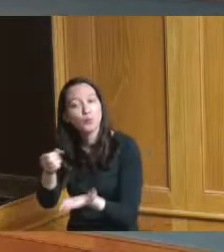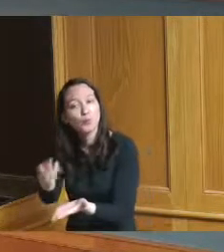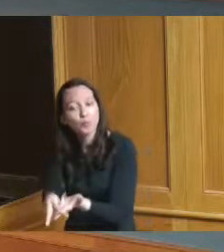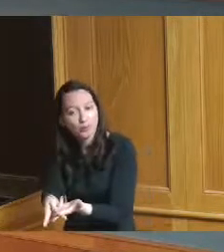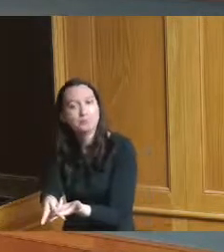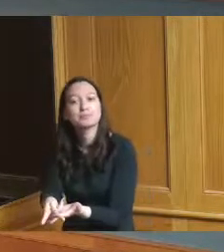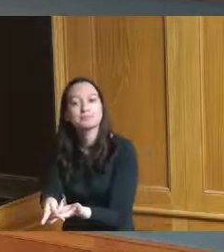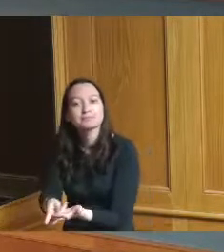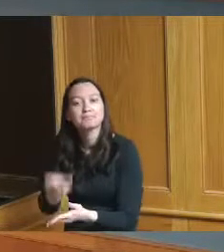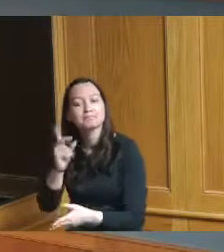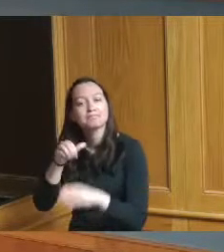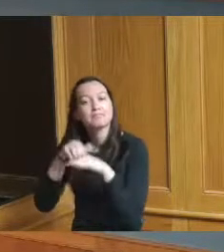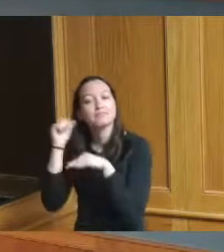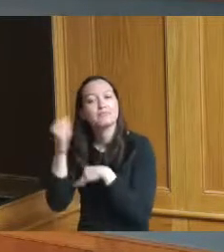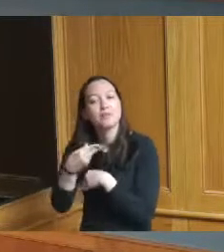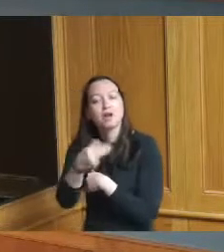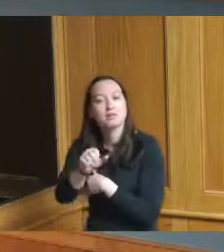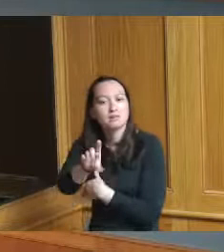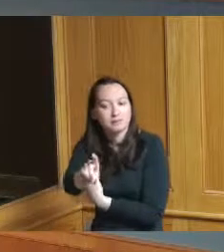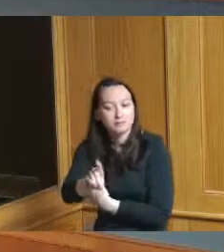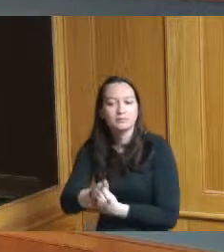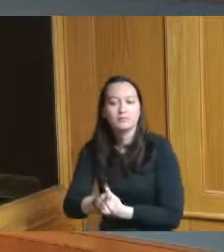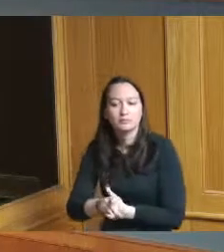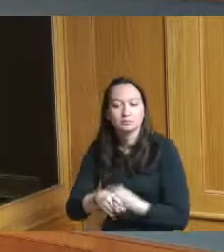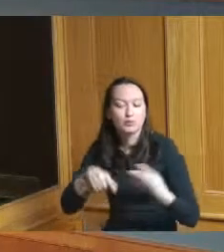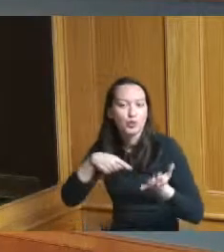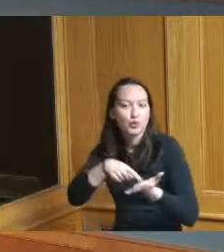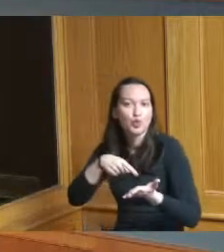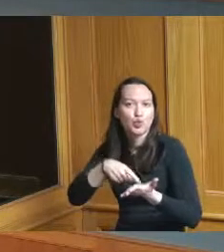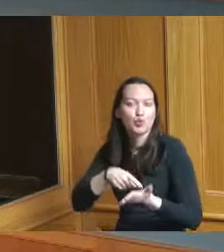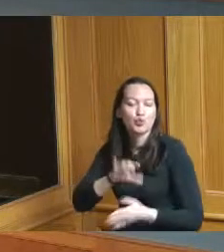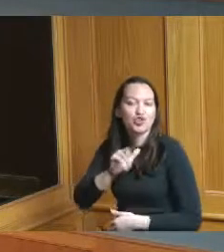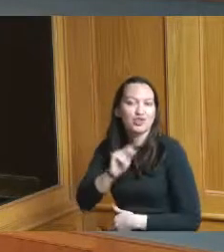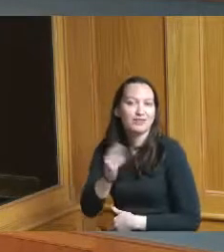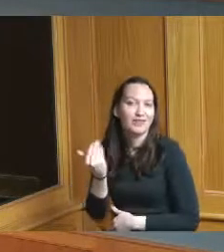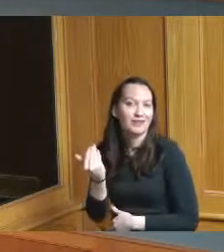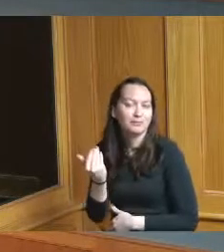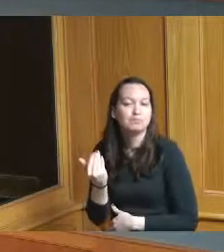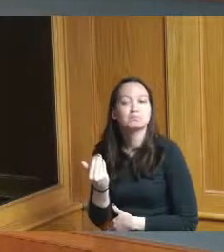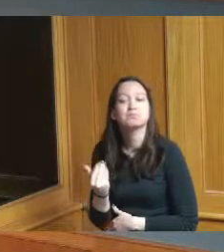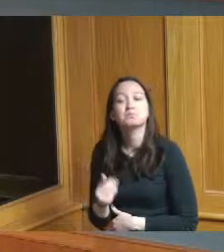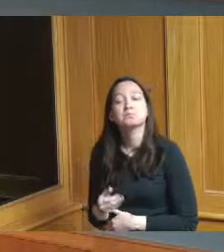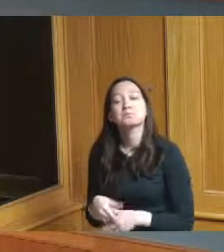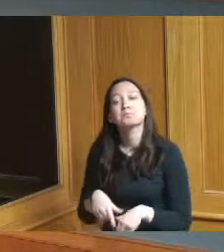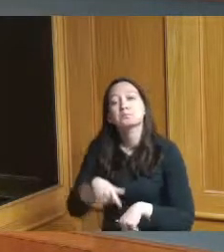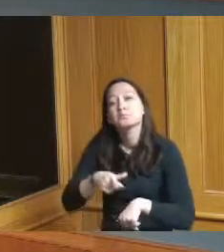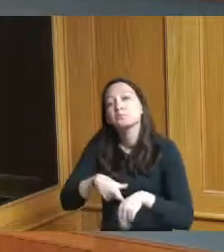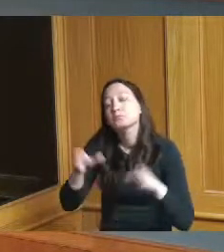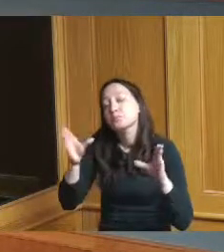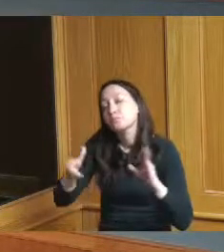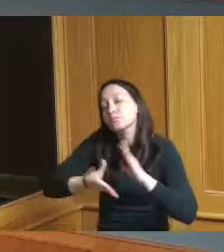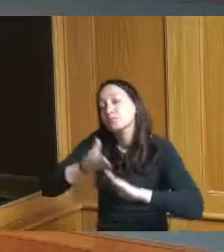so we can submit it to HUD by the 15th and the period of this runs from March 1st